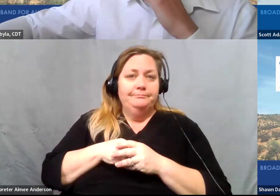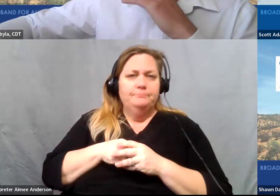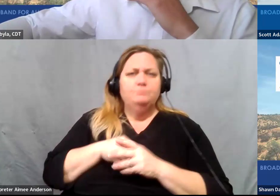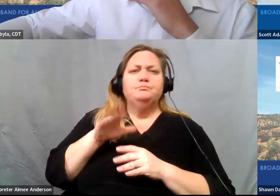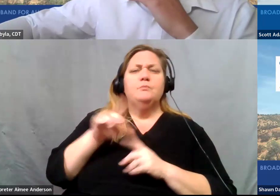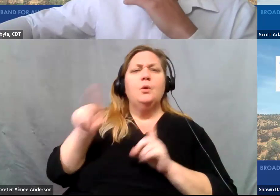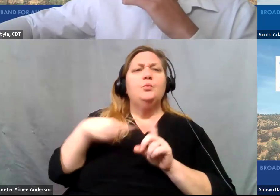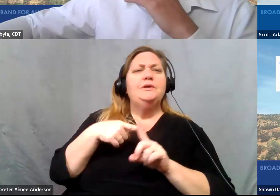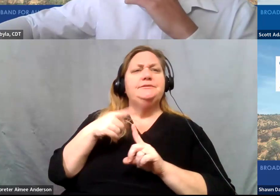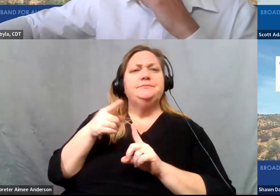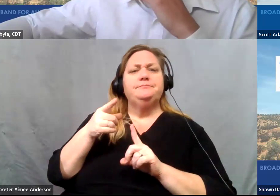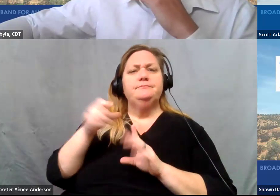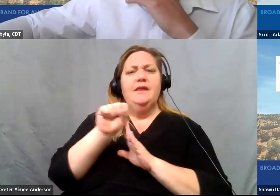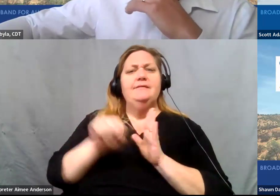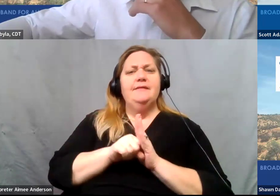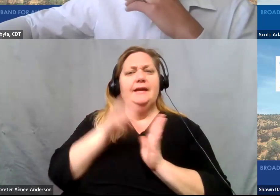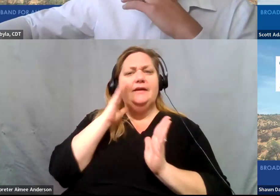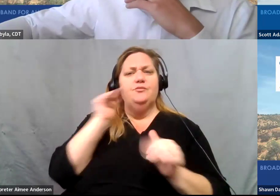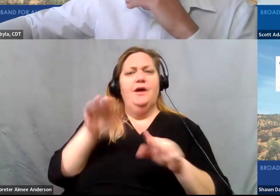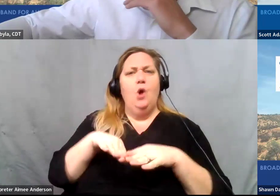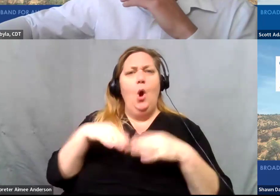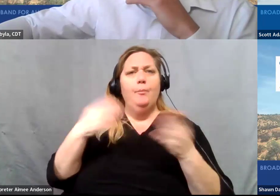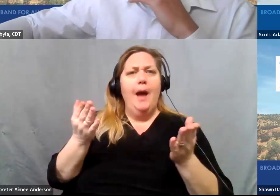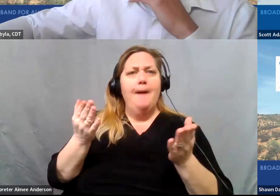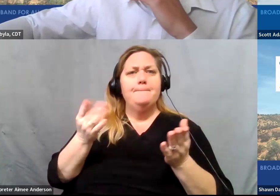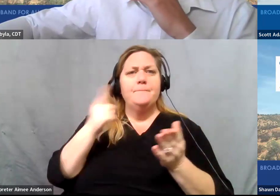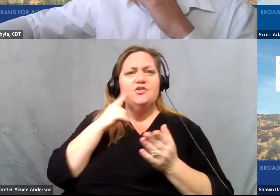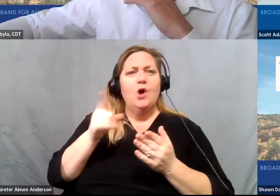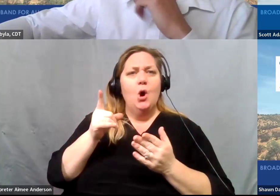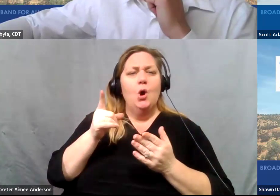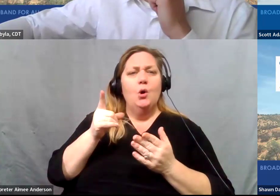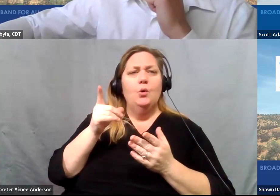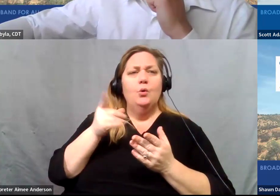the state expect to open applications so funds can get to local governments, is one of the questions.